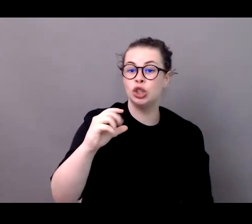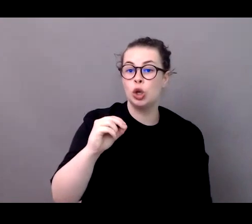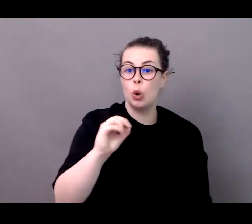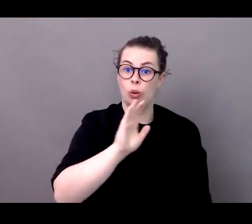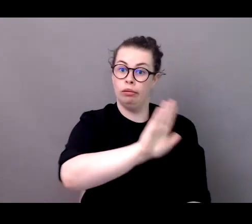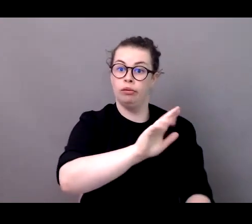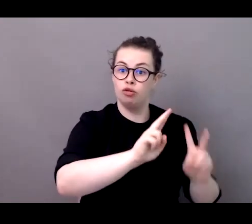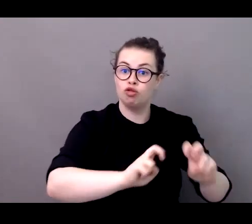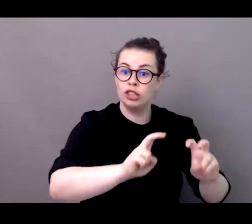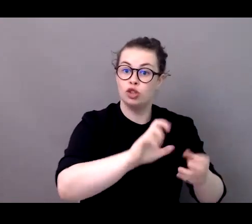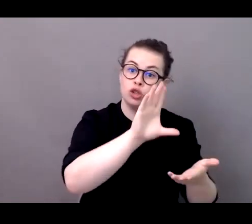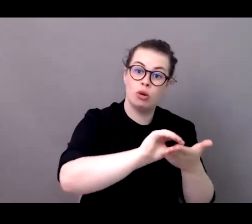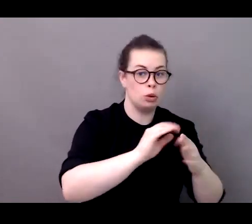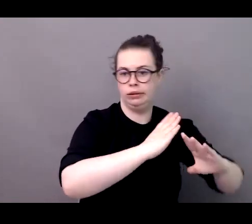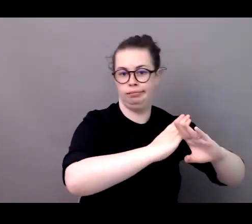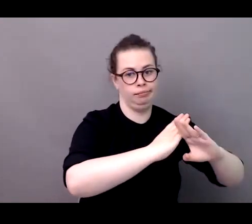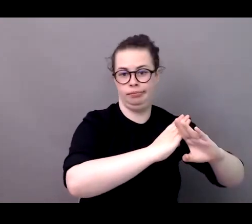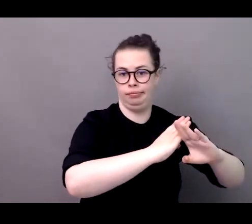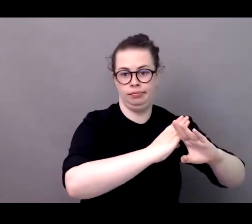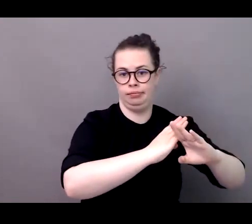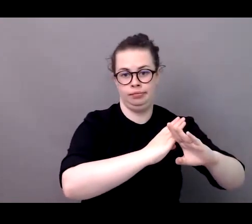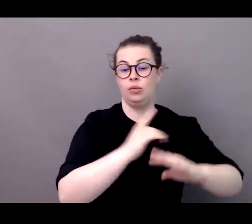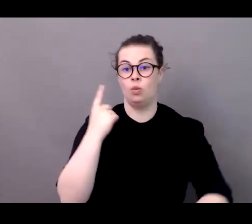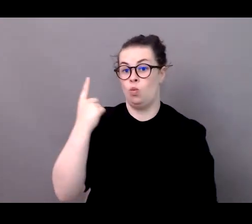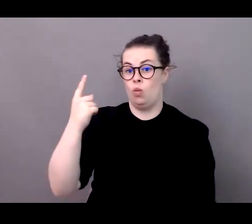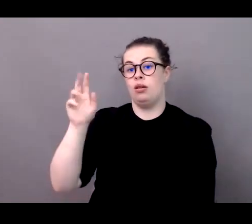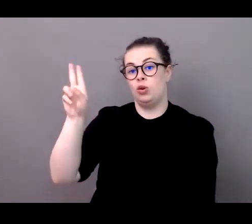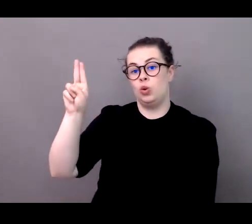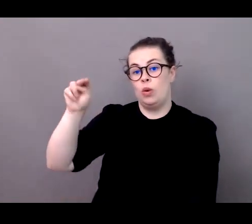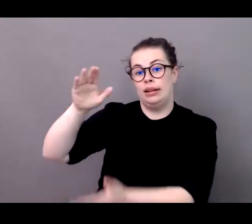We can only reference UN documents, and primarily, we should really be referencing